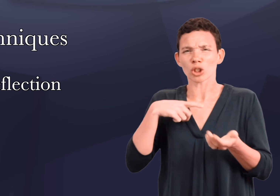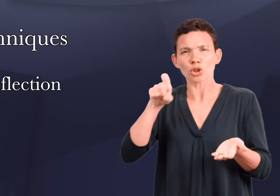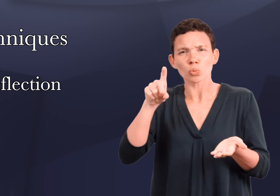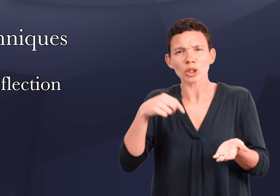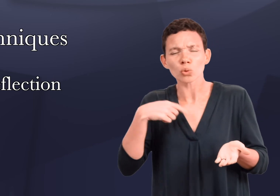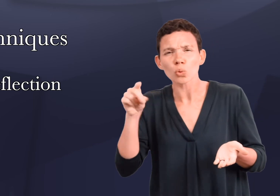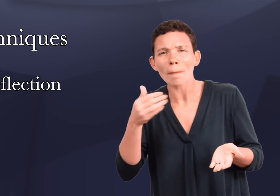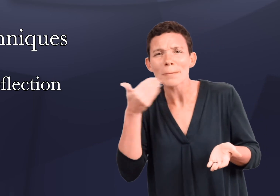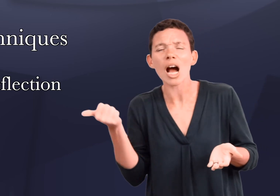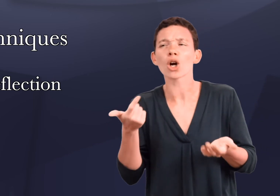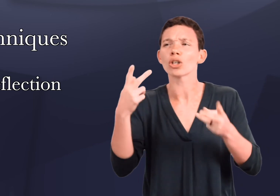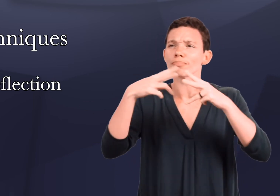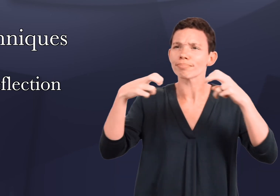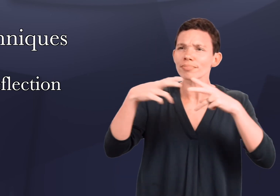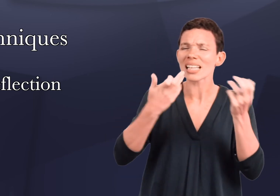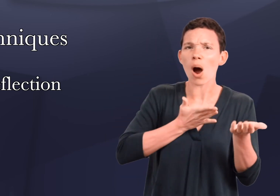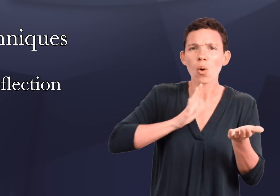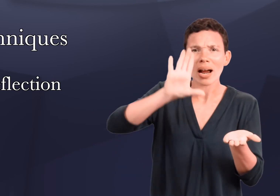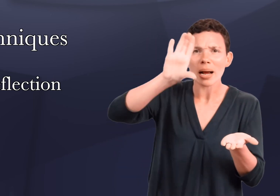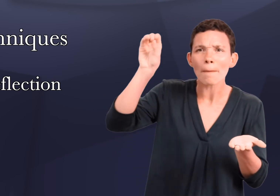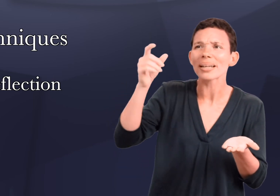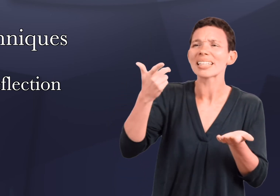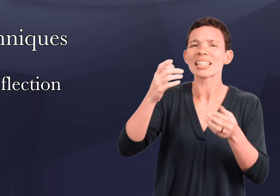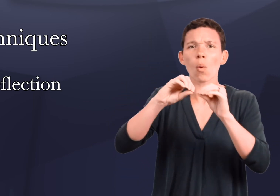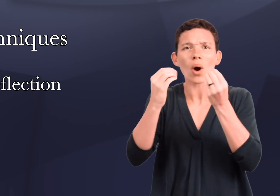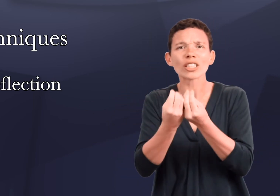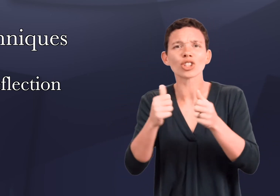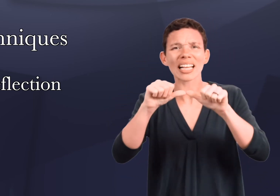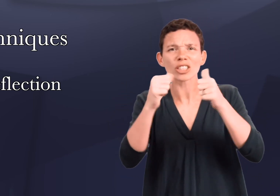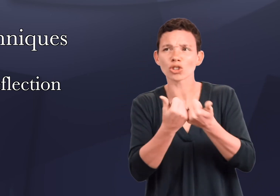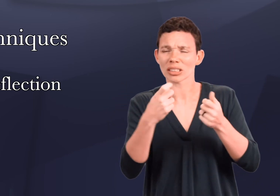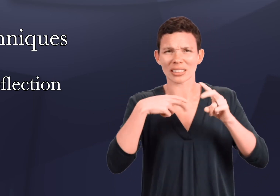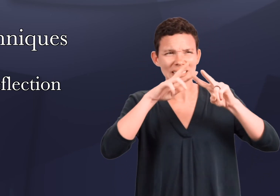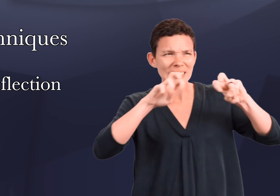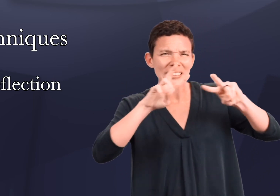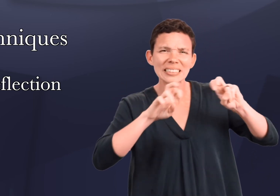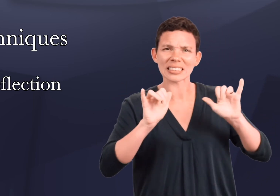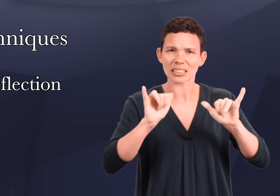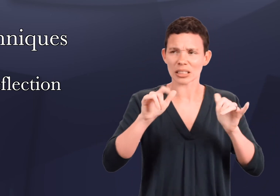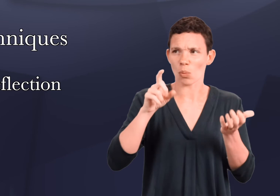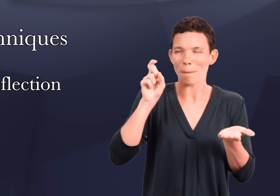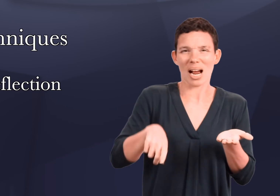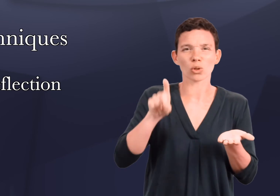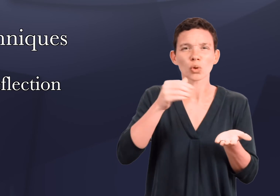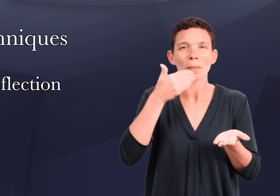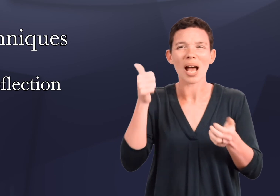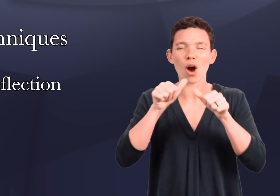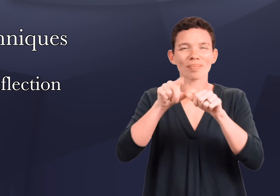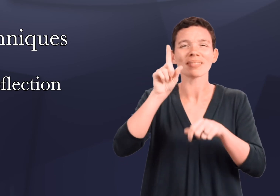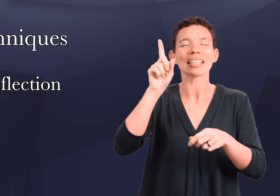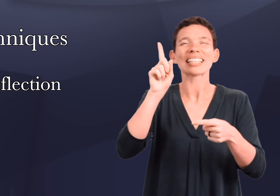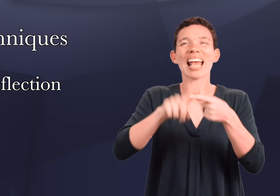Analyze our company, organization, or agency and see how we can continue to improve ourselves and the program.